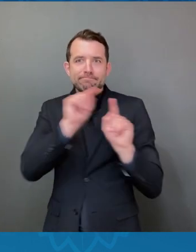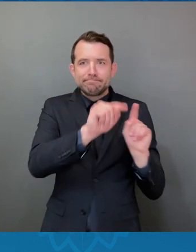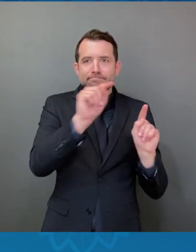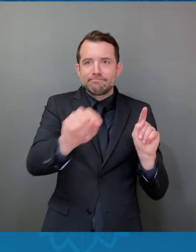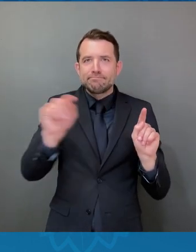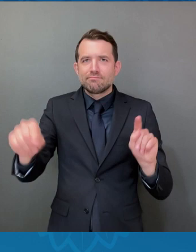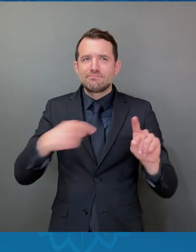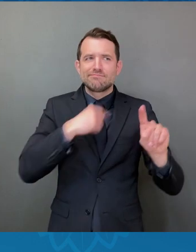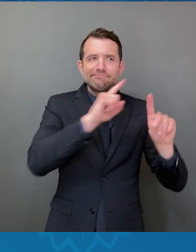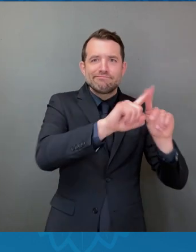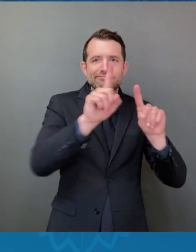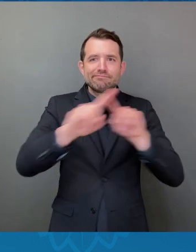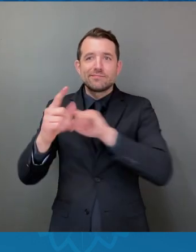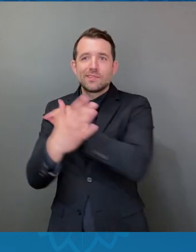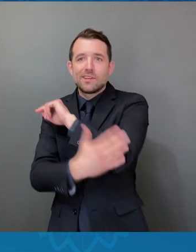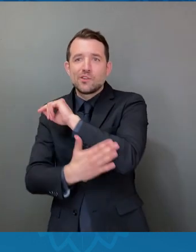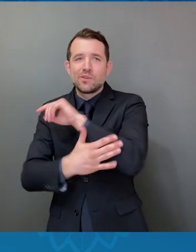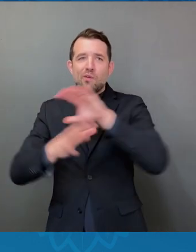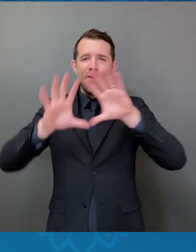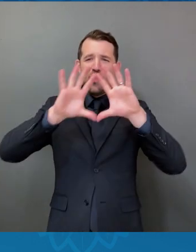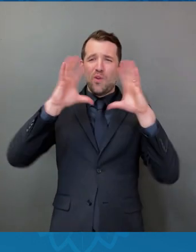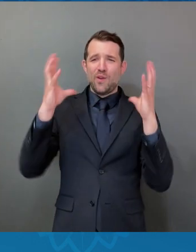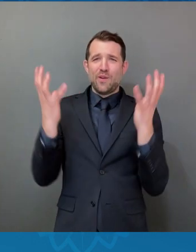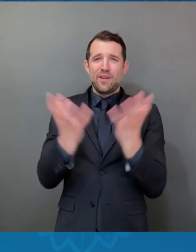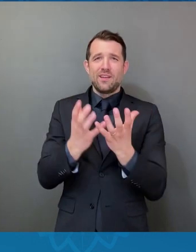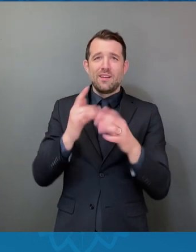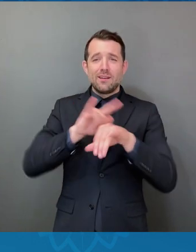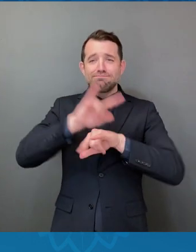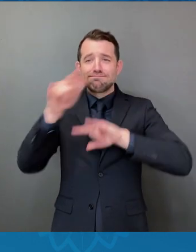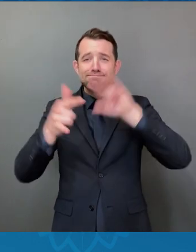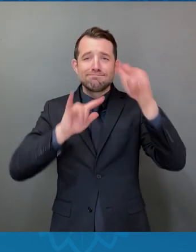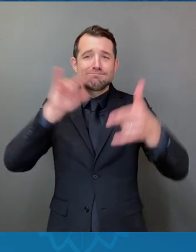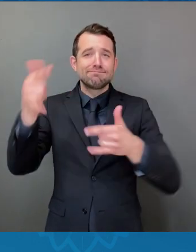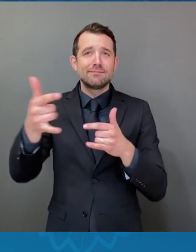The President right now is, of course, overseas and we talk about